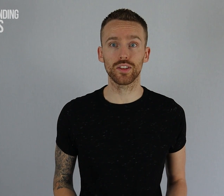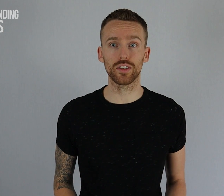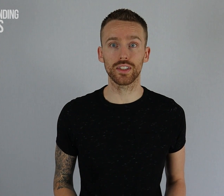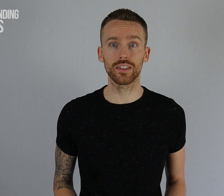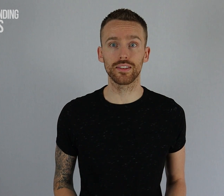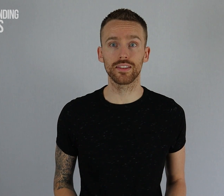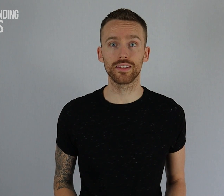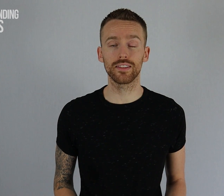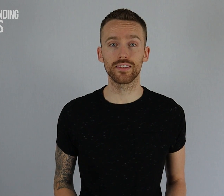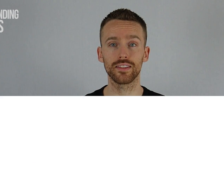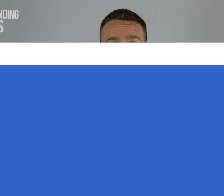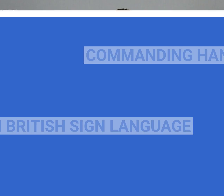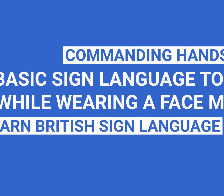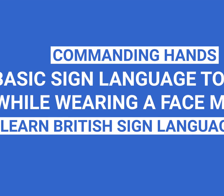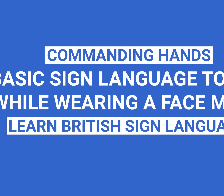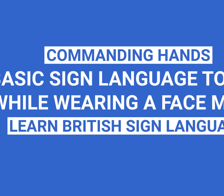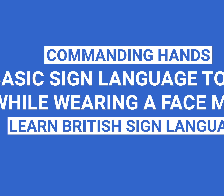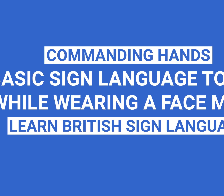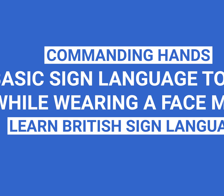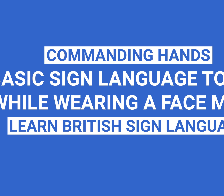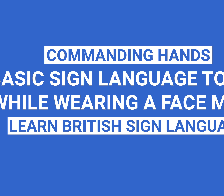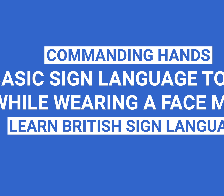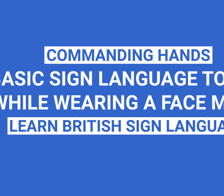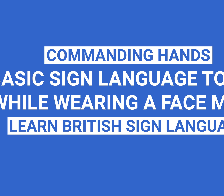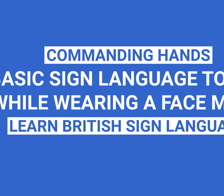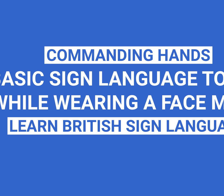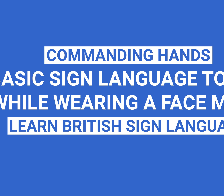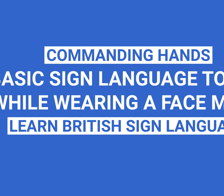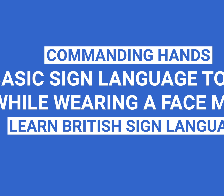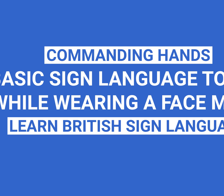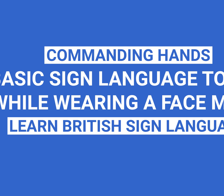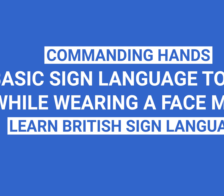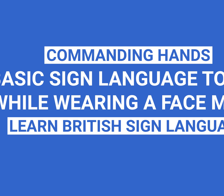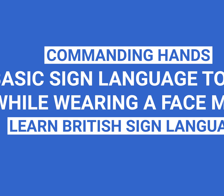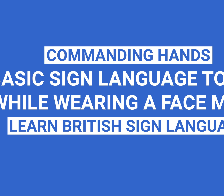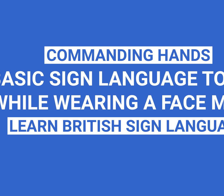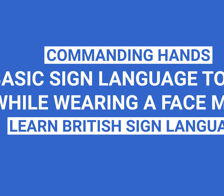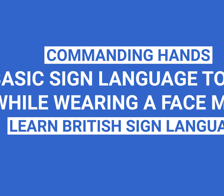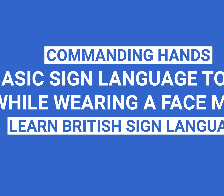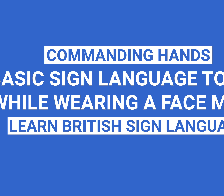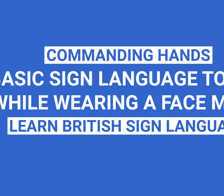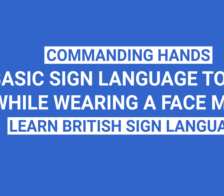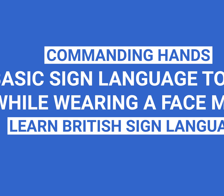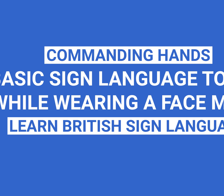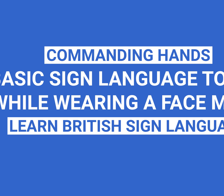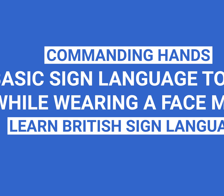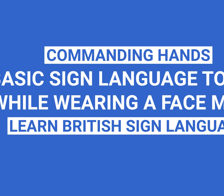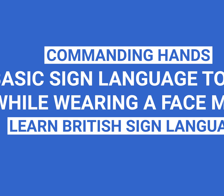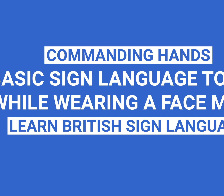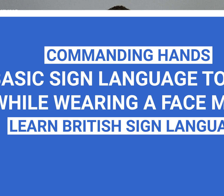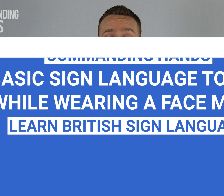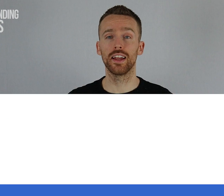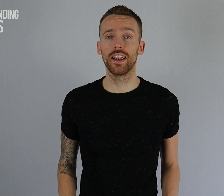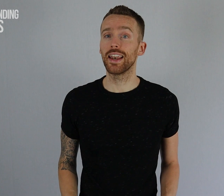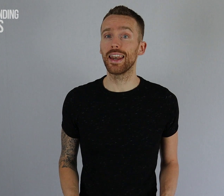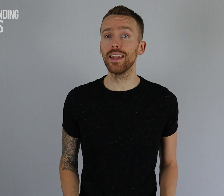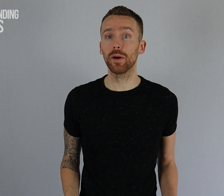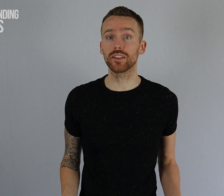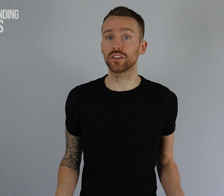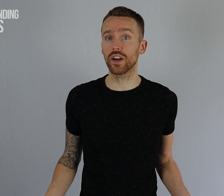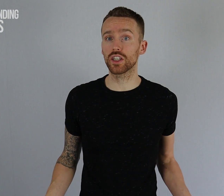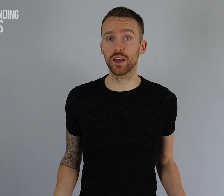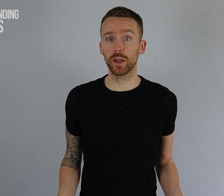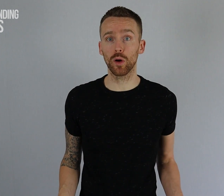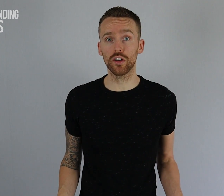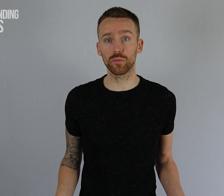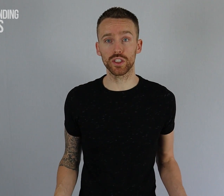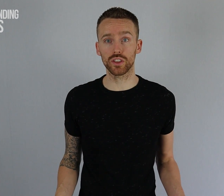started. Lip patterns are actually a big part of British